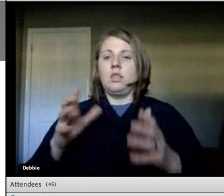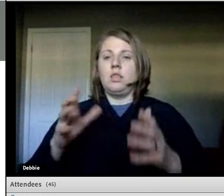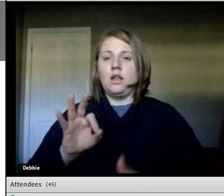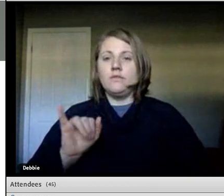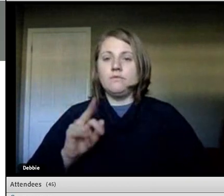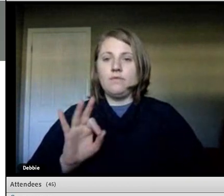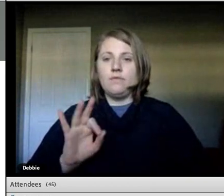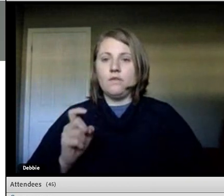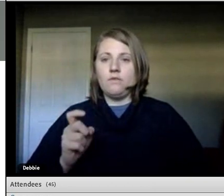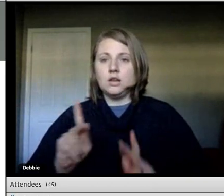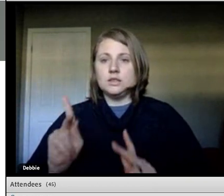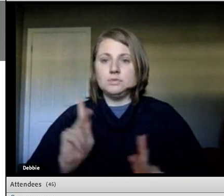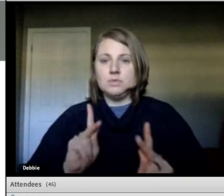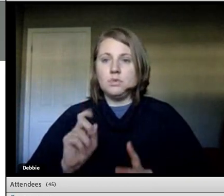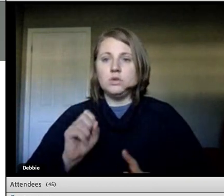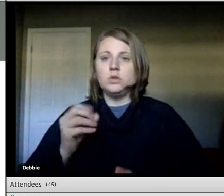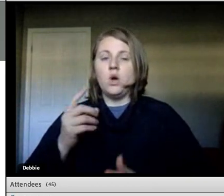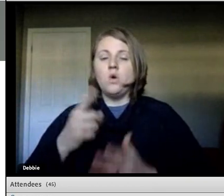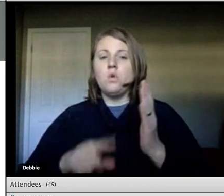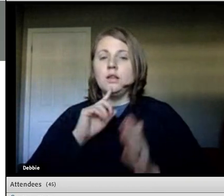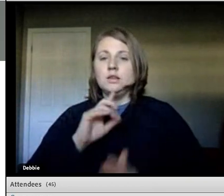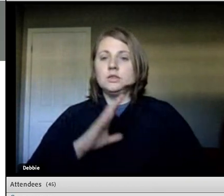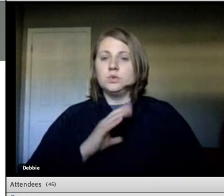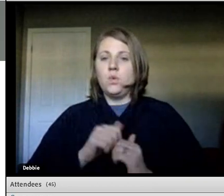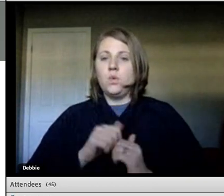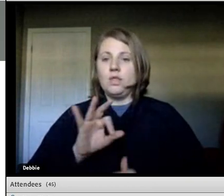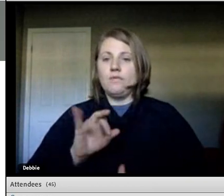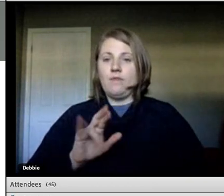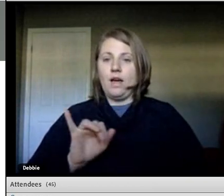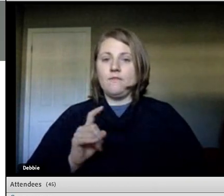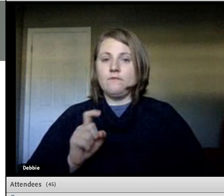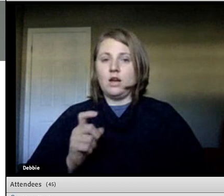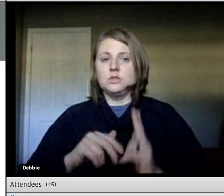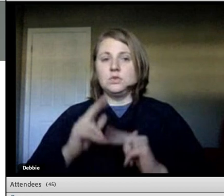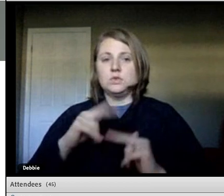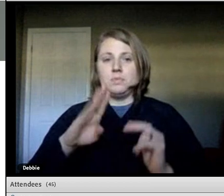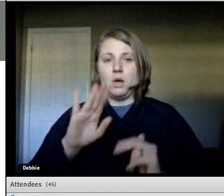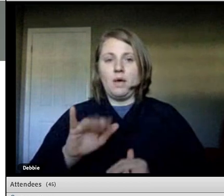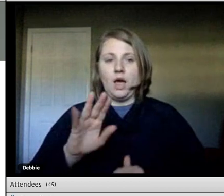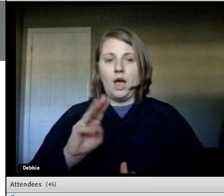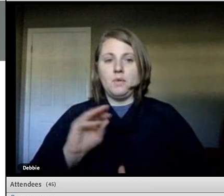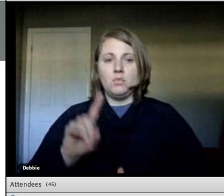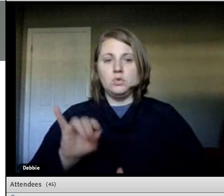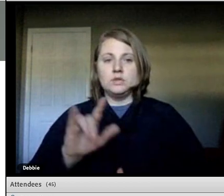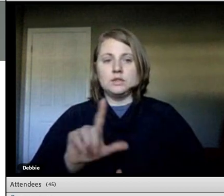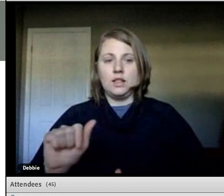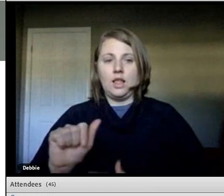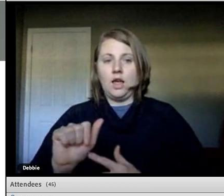so what is neat about Firefox is, it's built by Mozilla. It's open-source. Mozilla, the organization